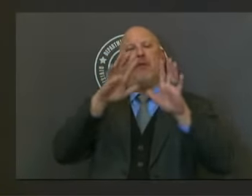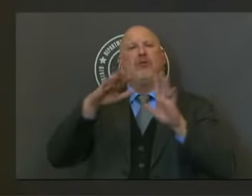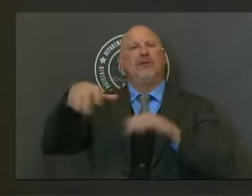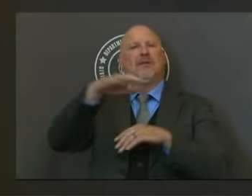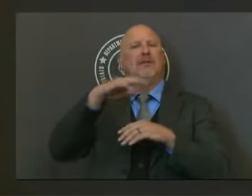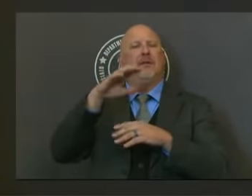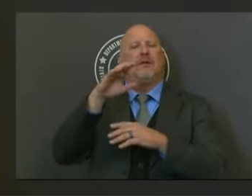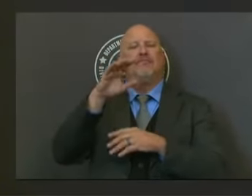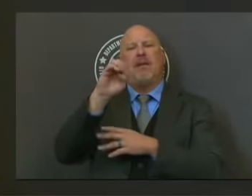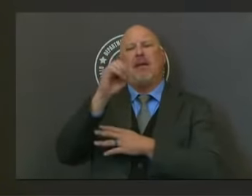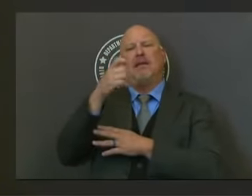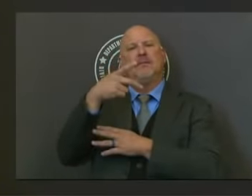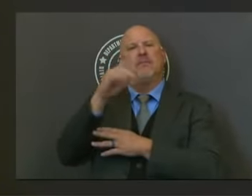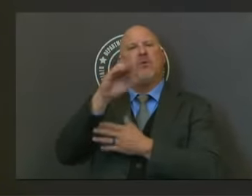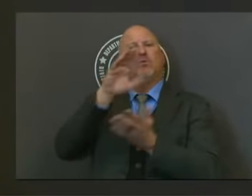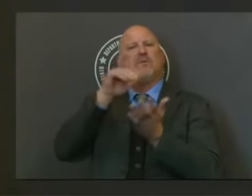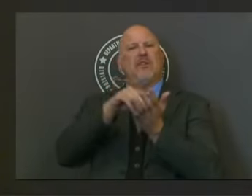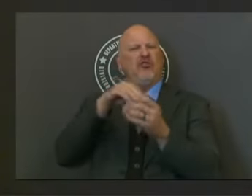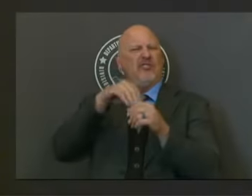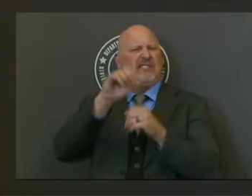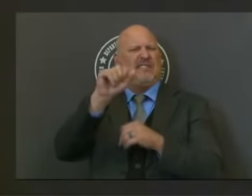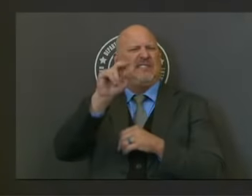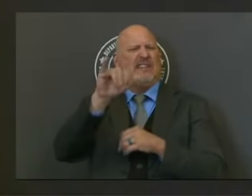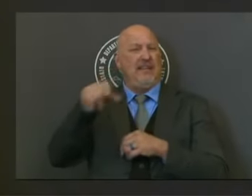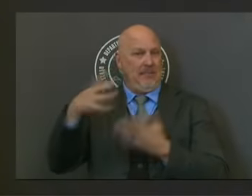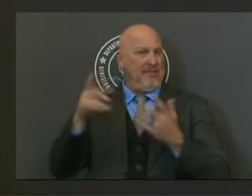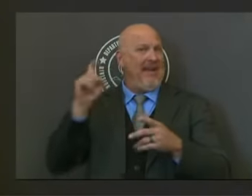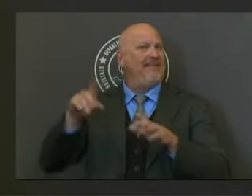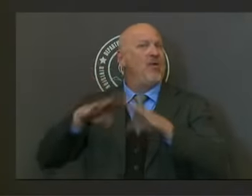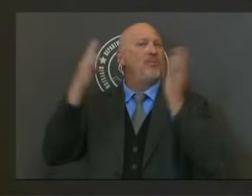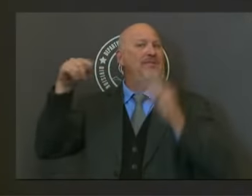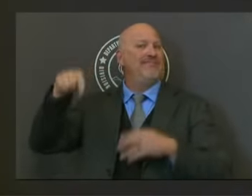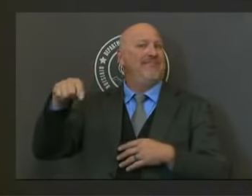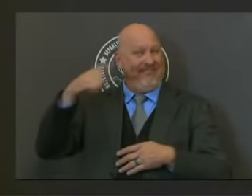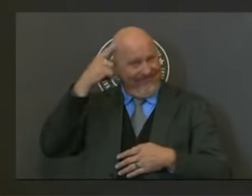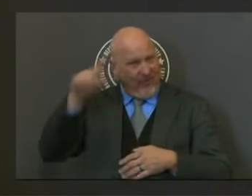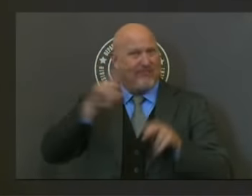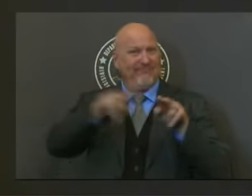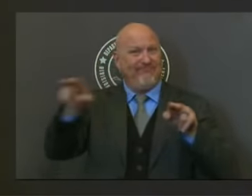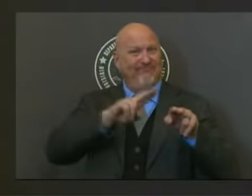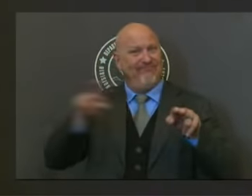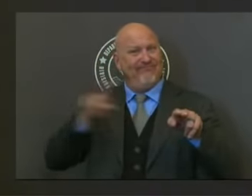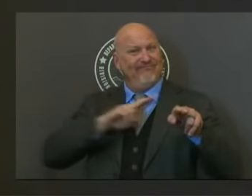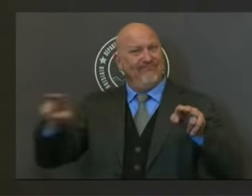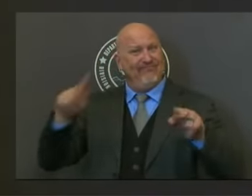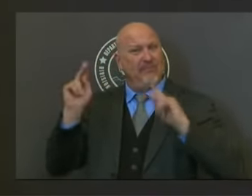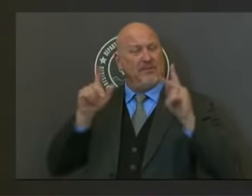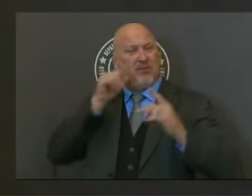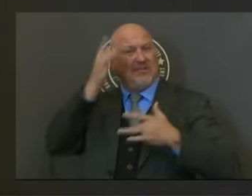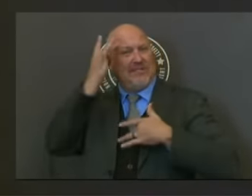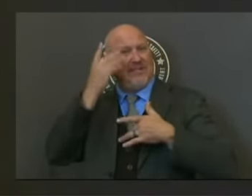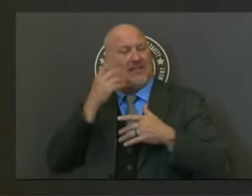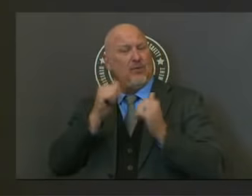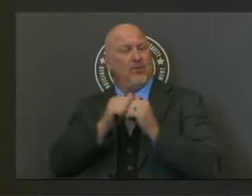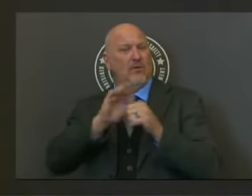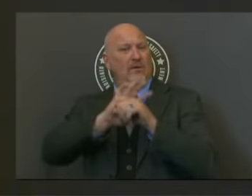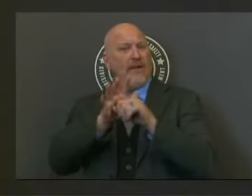concern but then again we're hoping